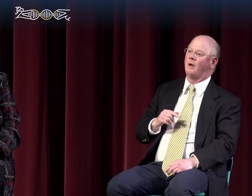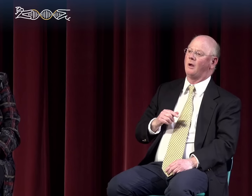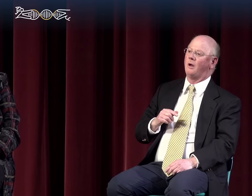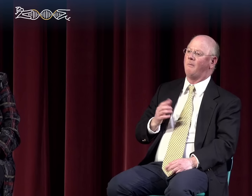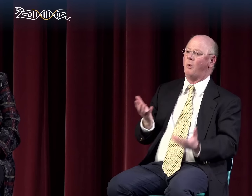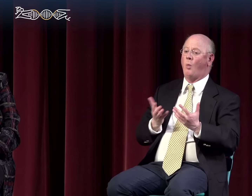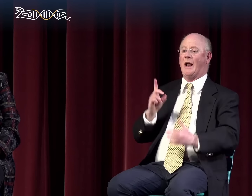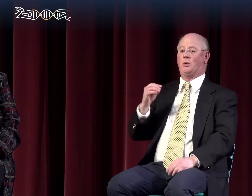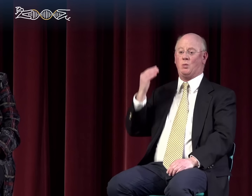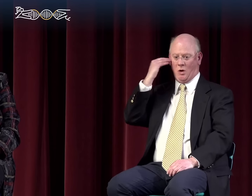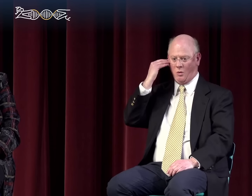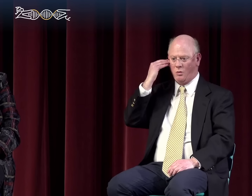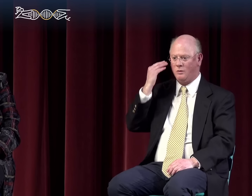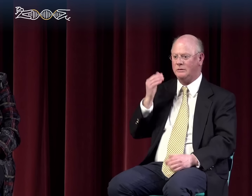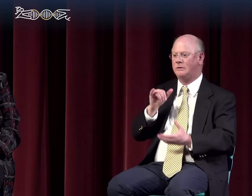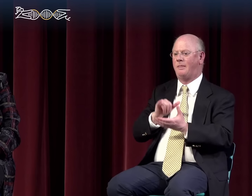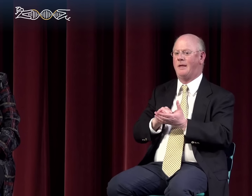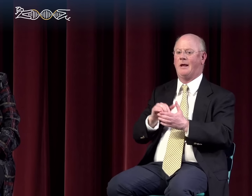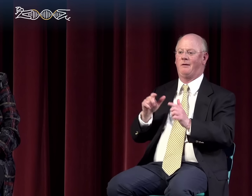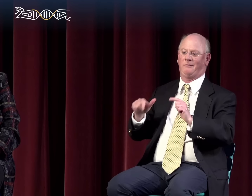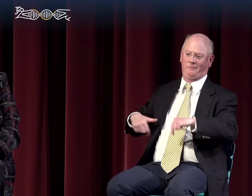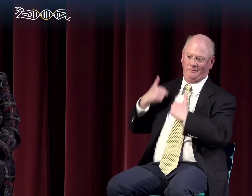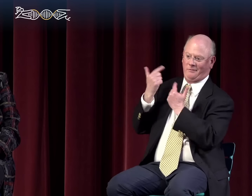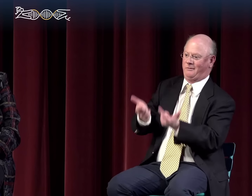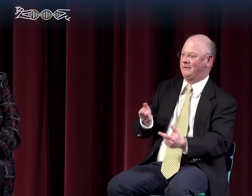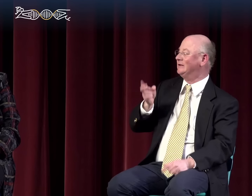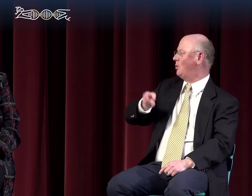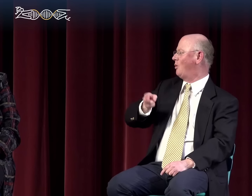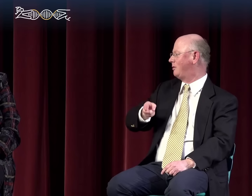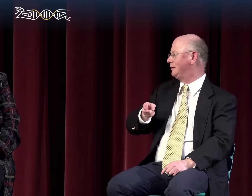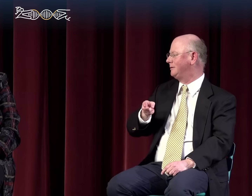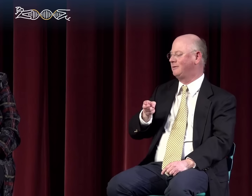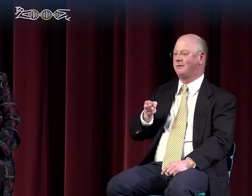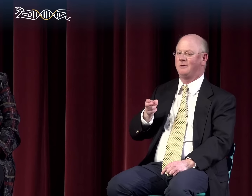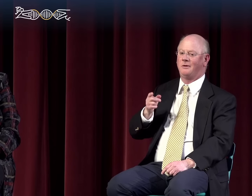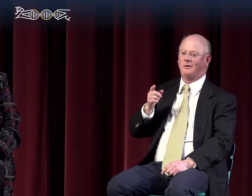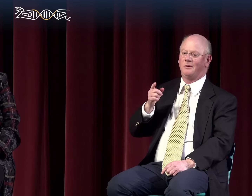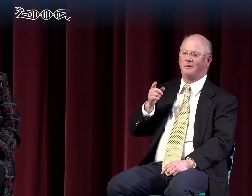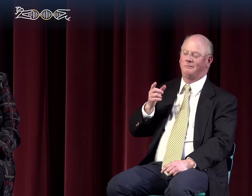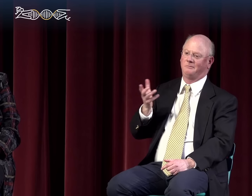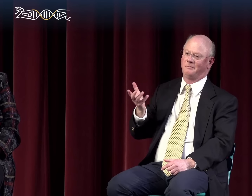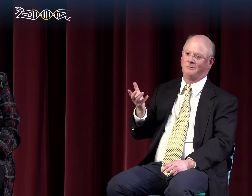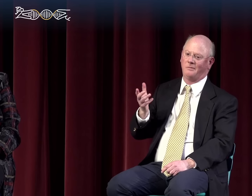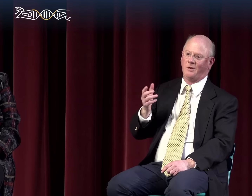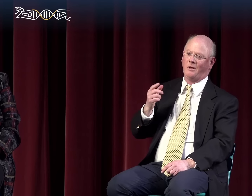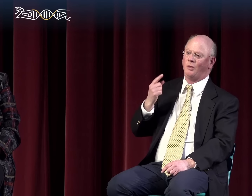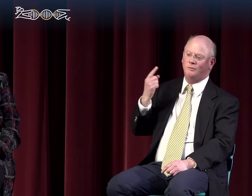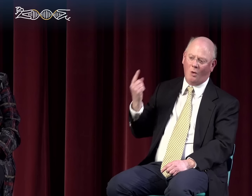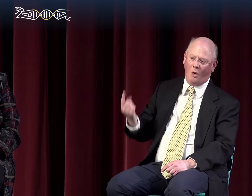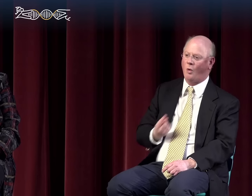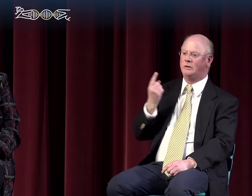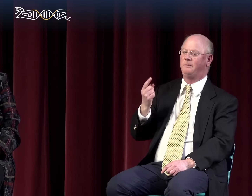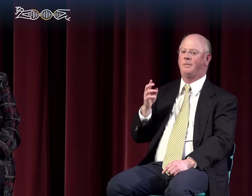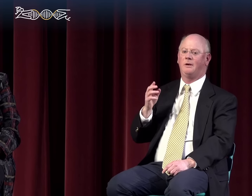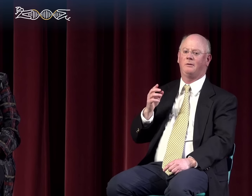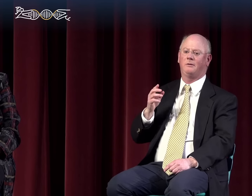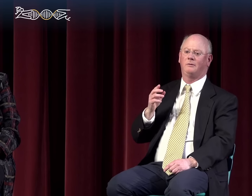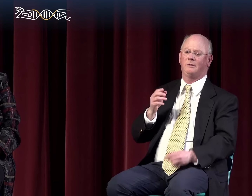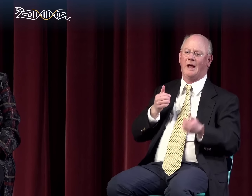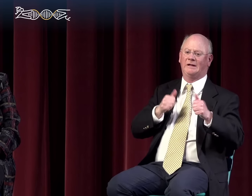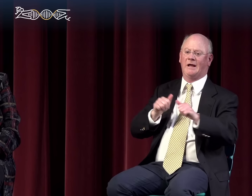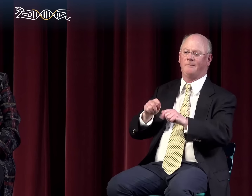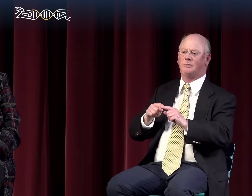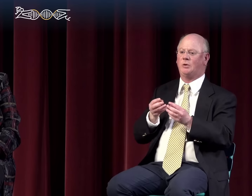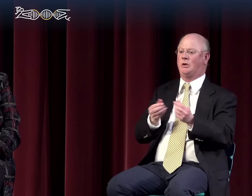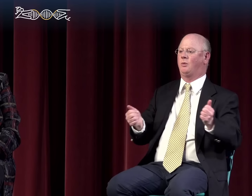What I do know is that historically, there have always been attempts to